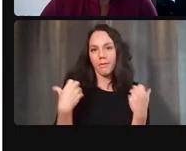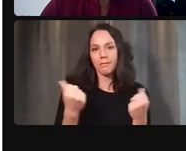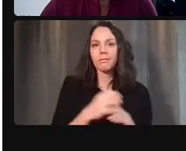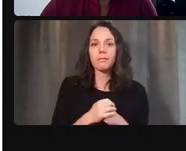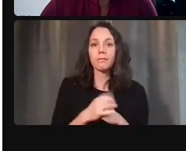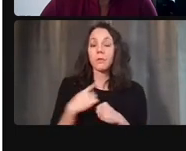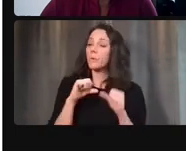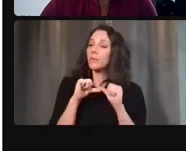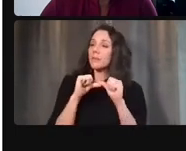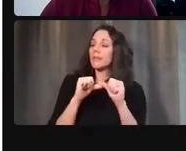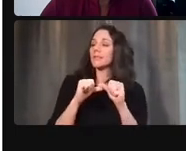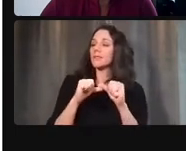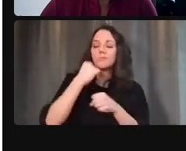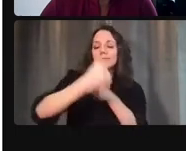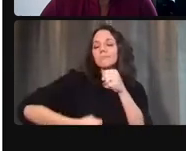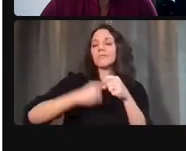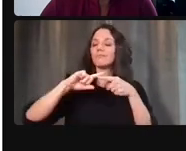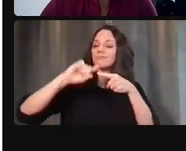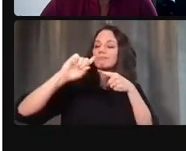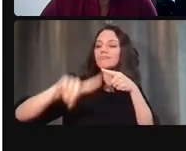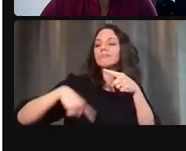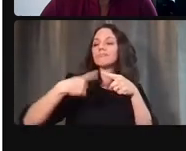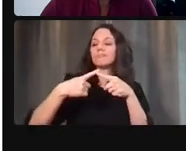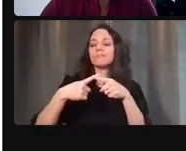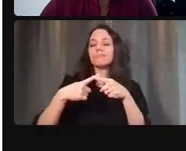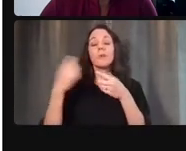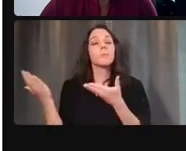round, bringing you a new poem every Monday.